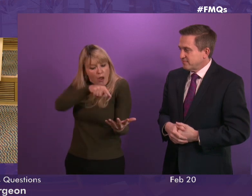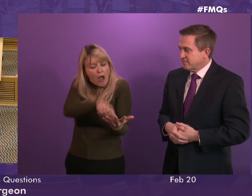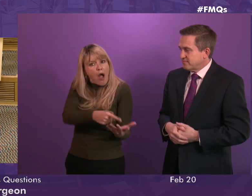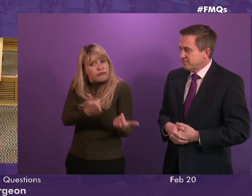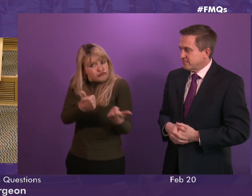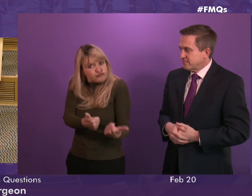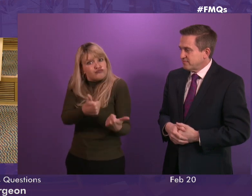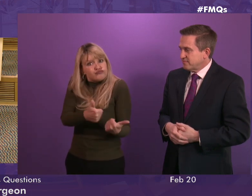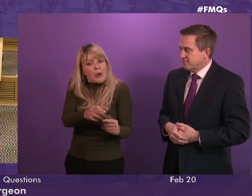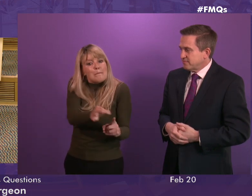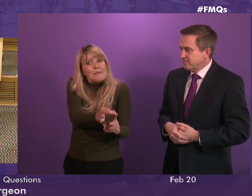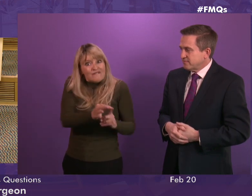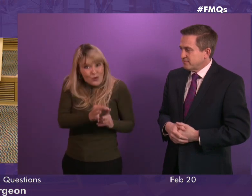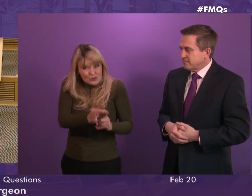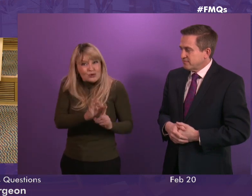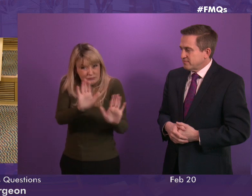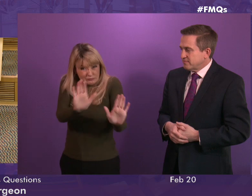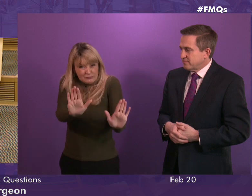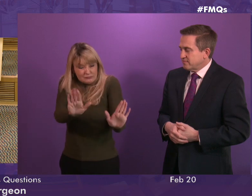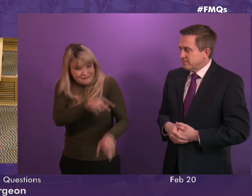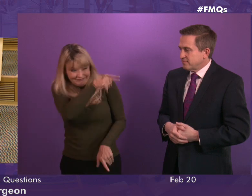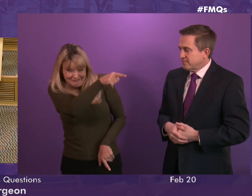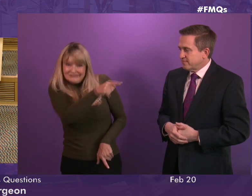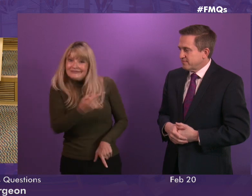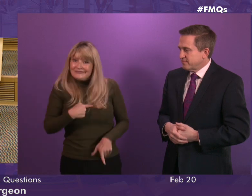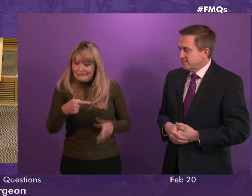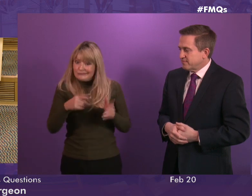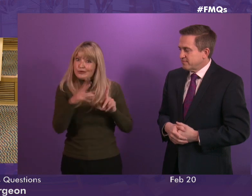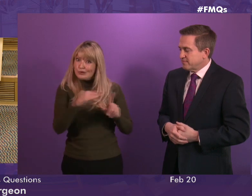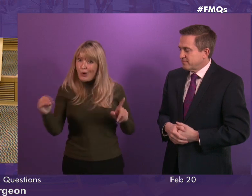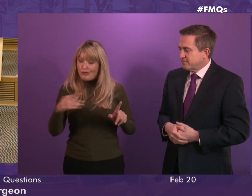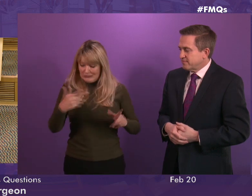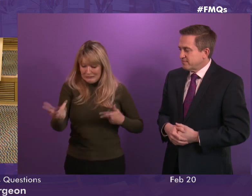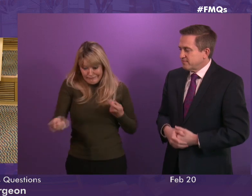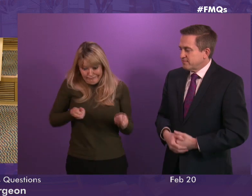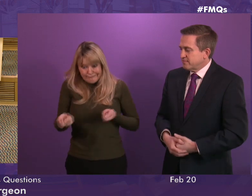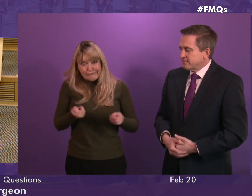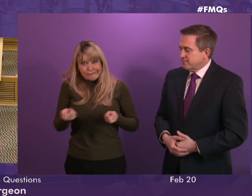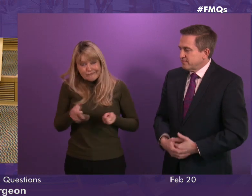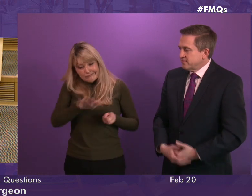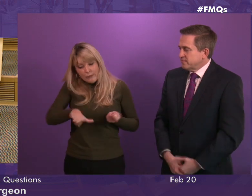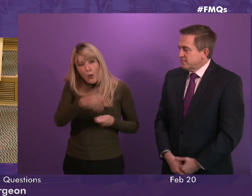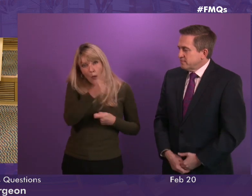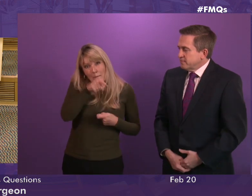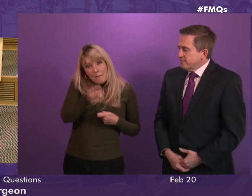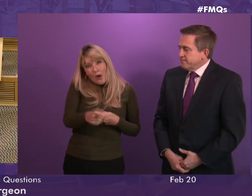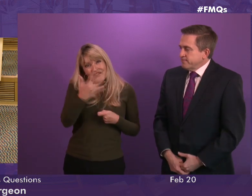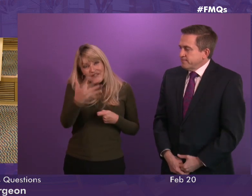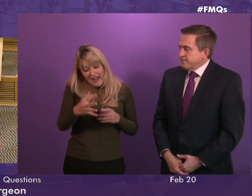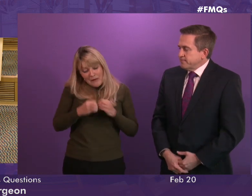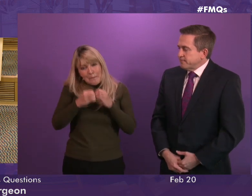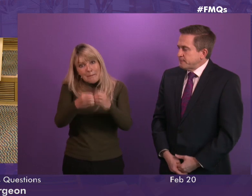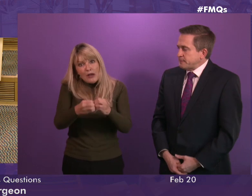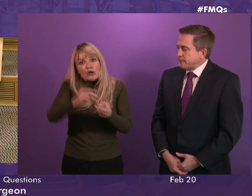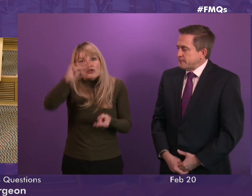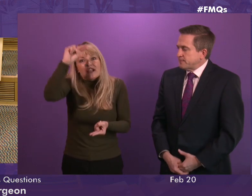the Tories have presided over a real-terms cut in the Scottish budget of £1.5 billion.